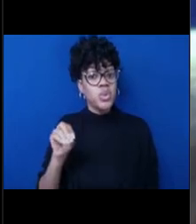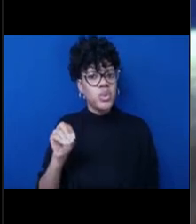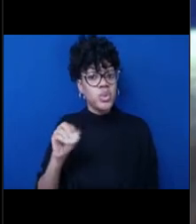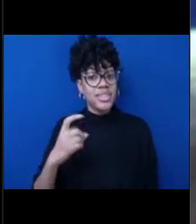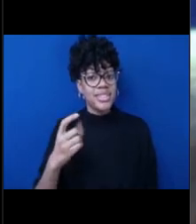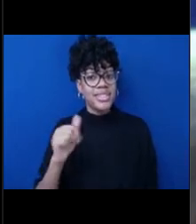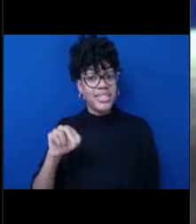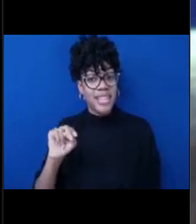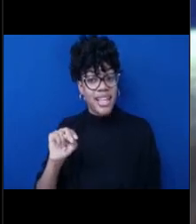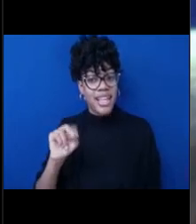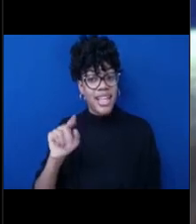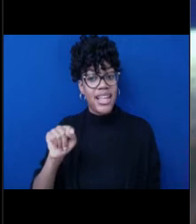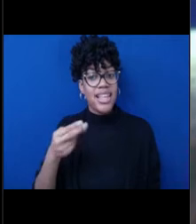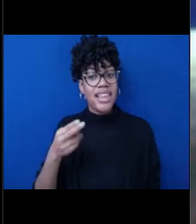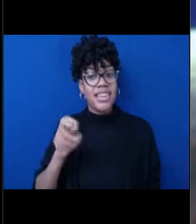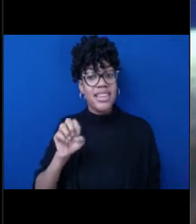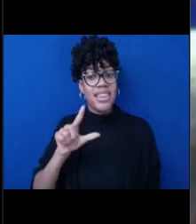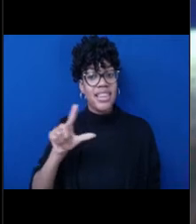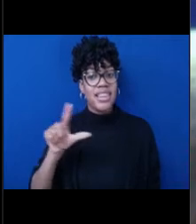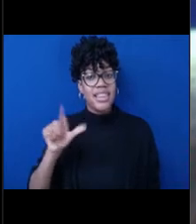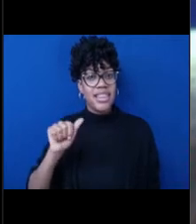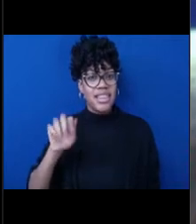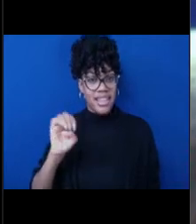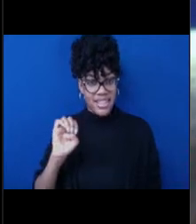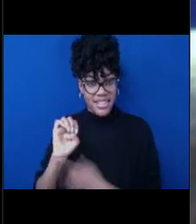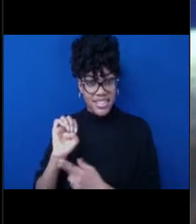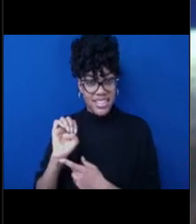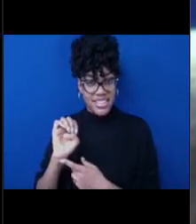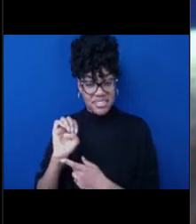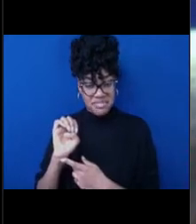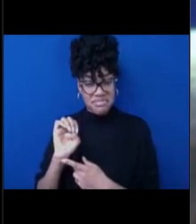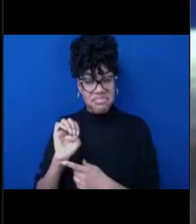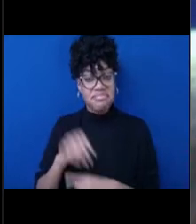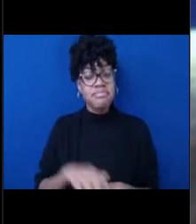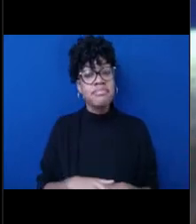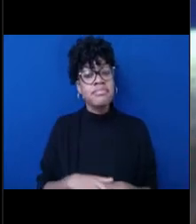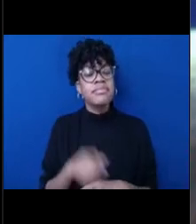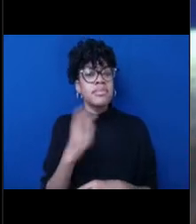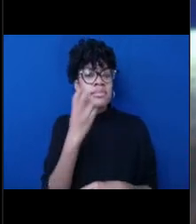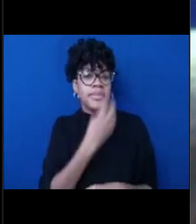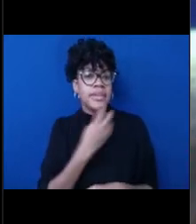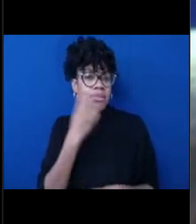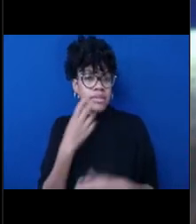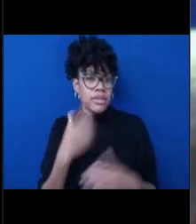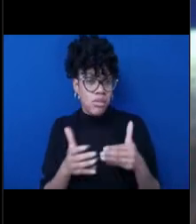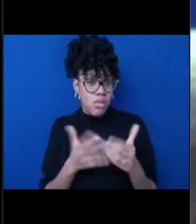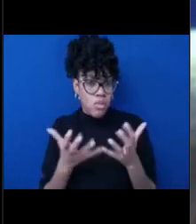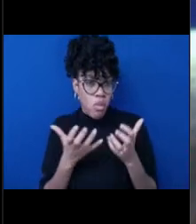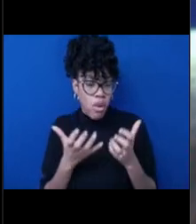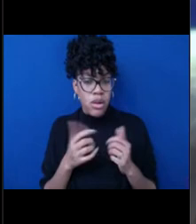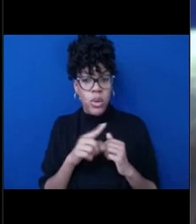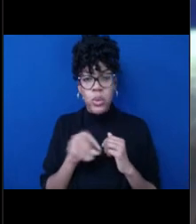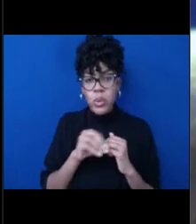Let's put it together, zooxanthellae. And you can pronounce it zooxanthellae or zooxanthellae.